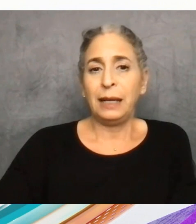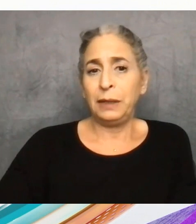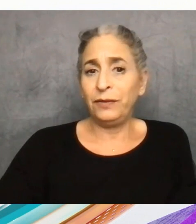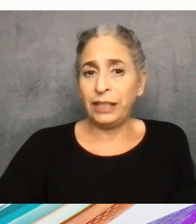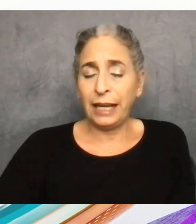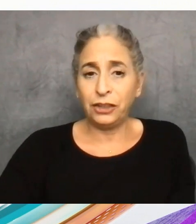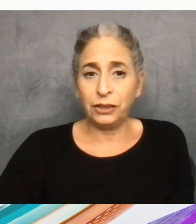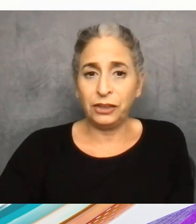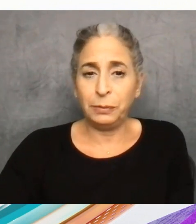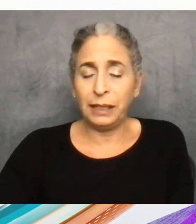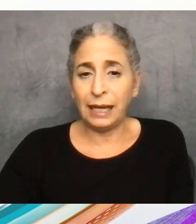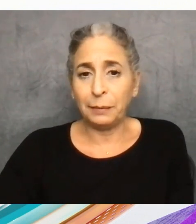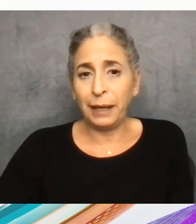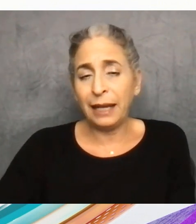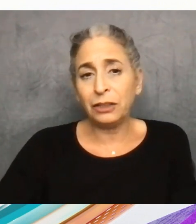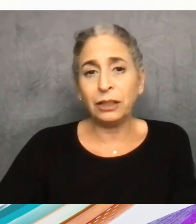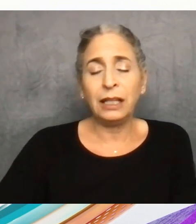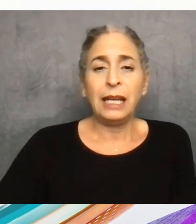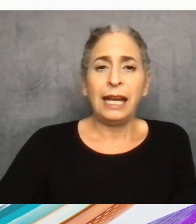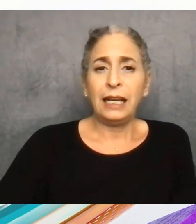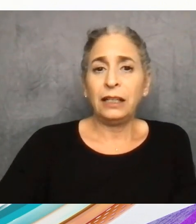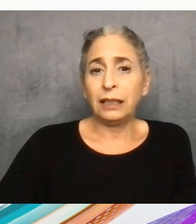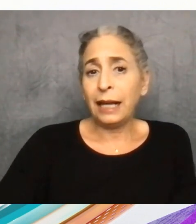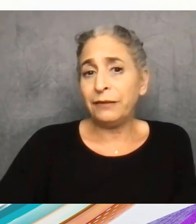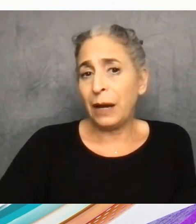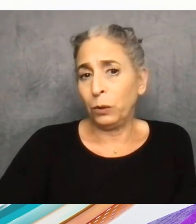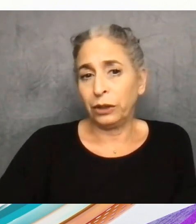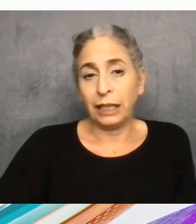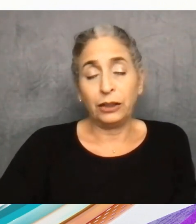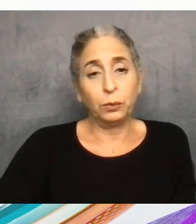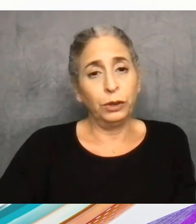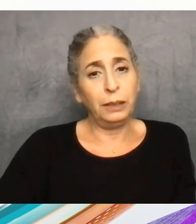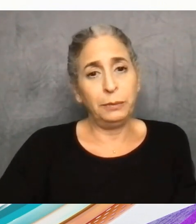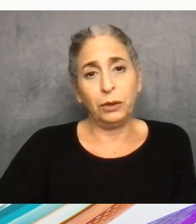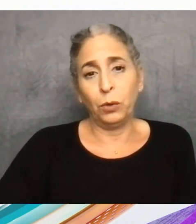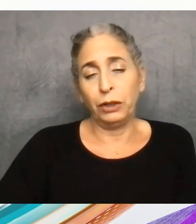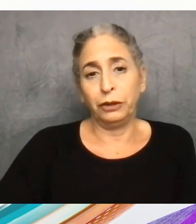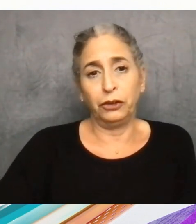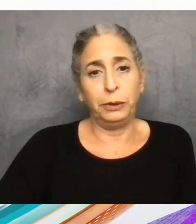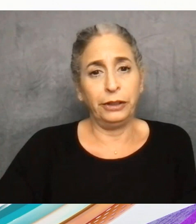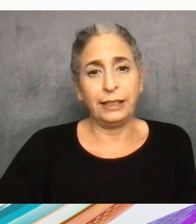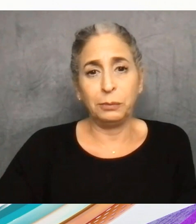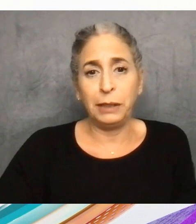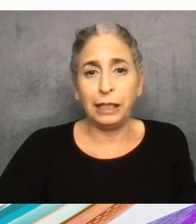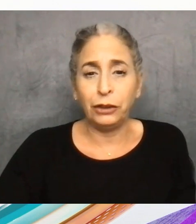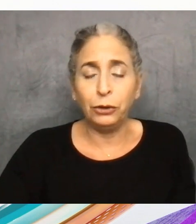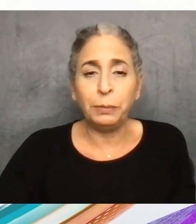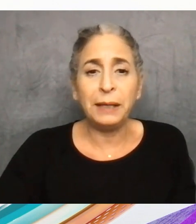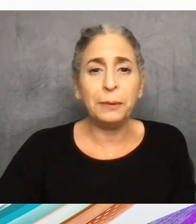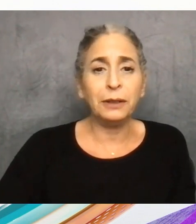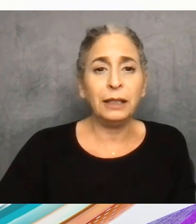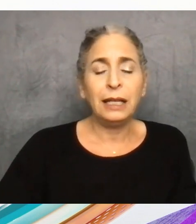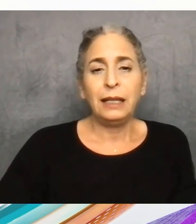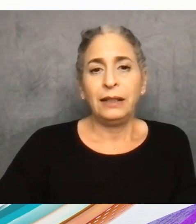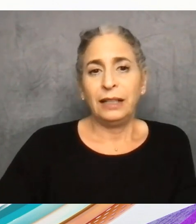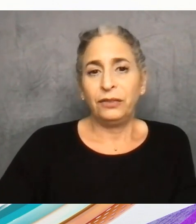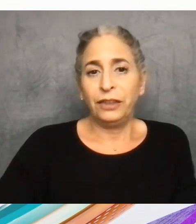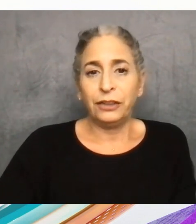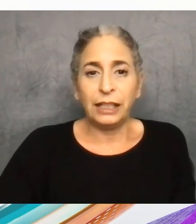and invitations to be on a panel, and a lot of networking. It's really been a wonderful experience meeting new people that's very